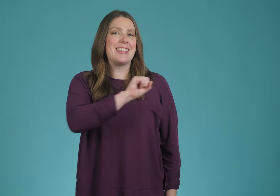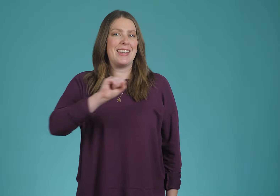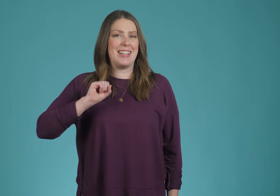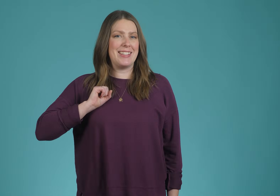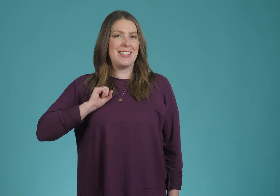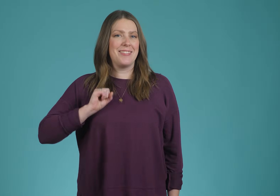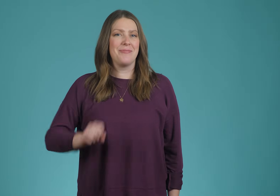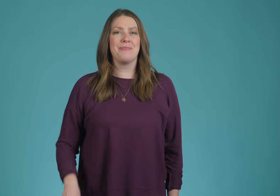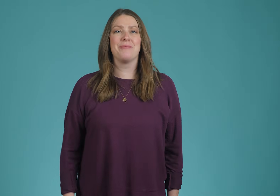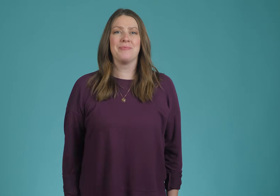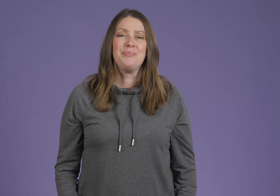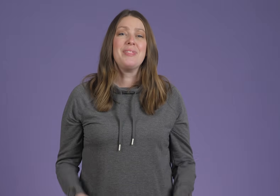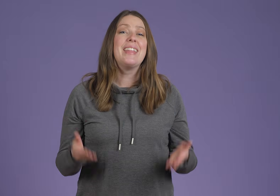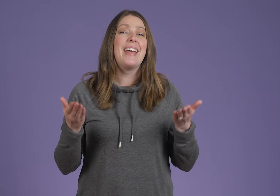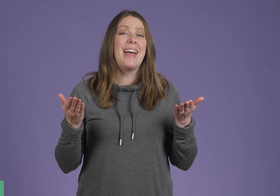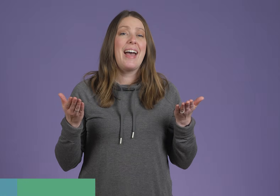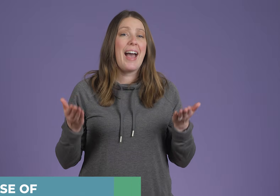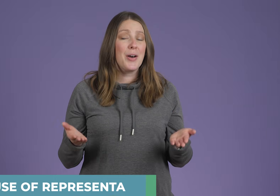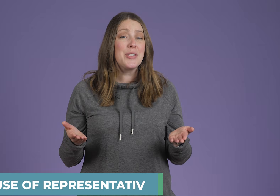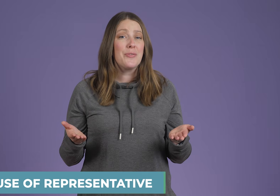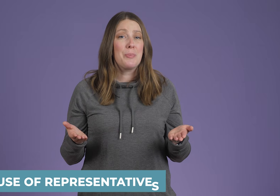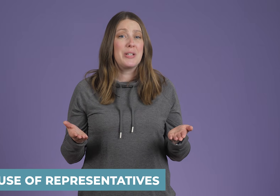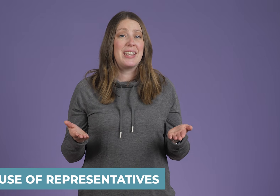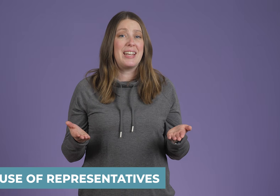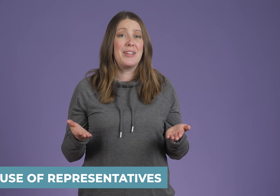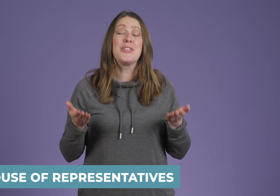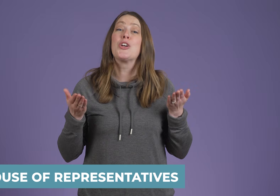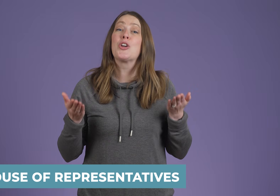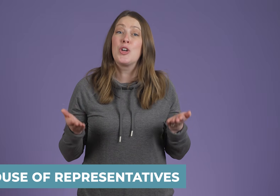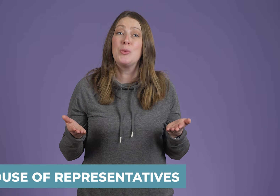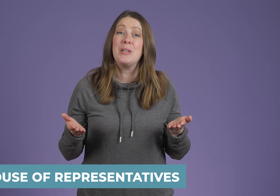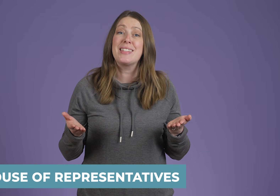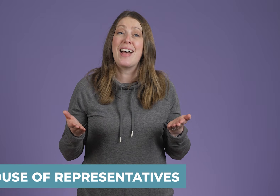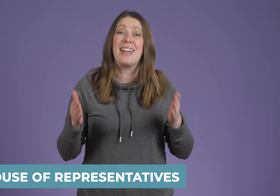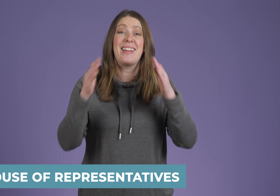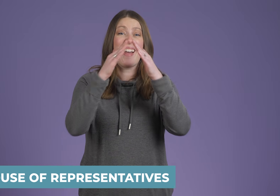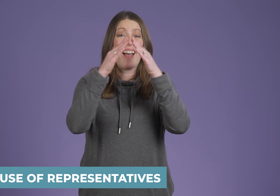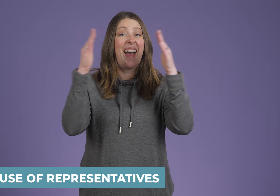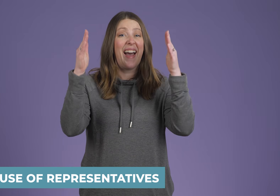Senate house of representatives could be signed.